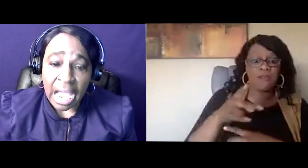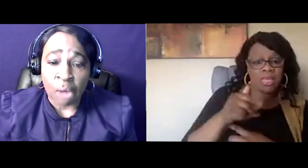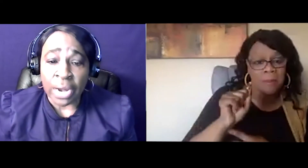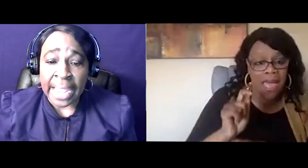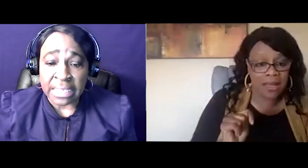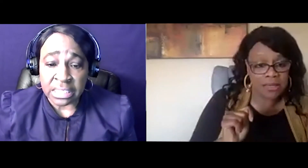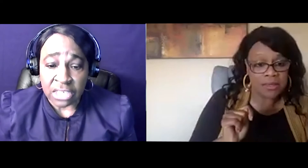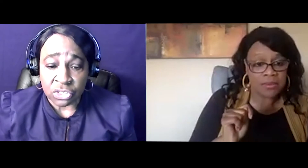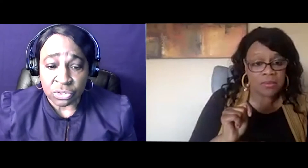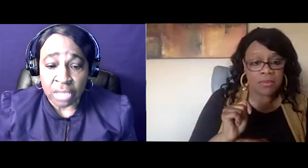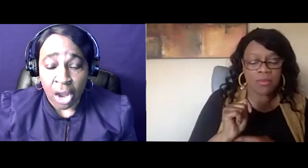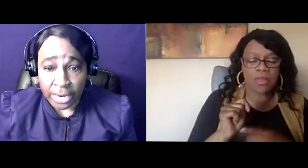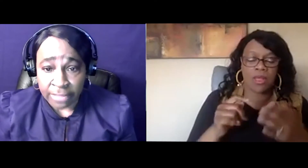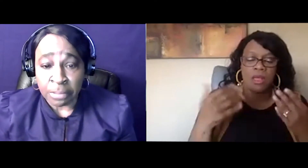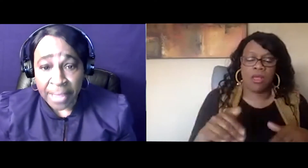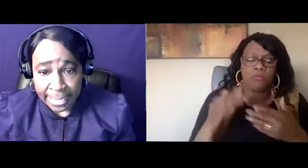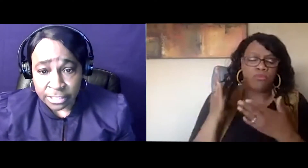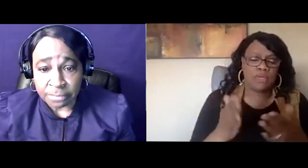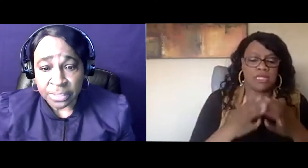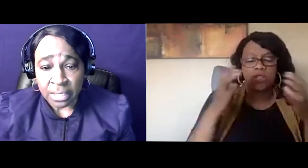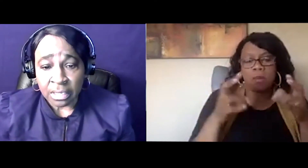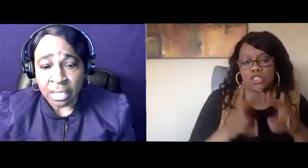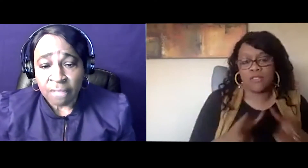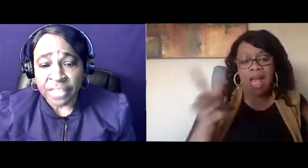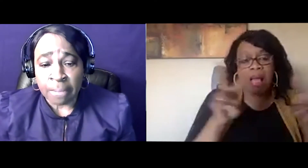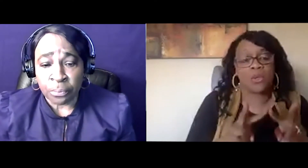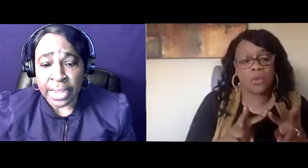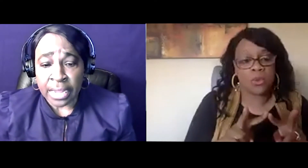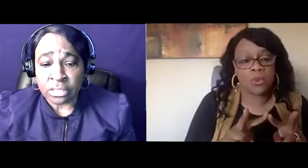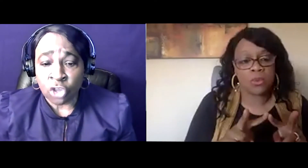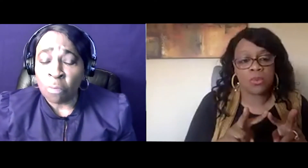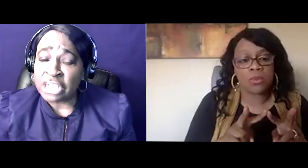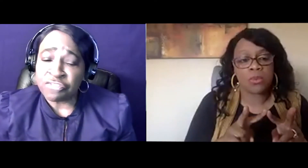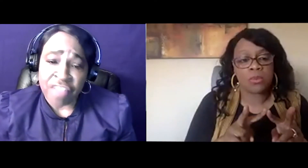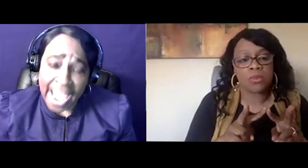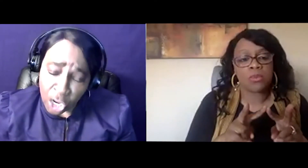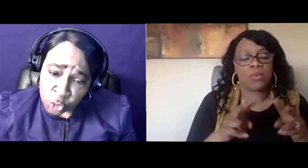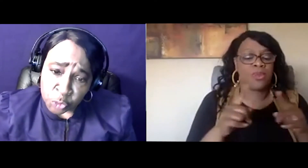Our ancestors are in the past. They bring so much value